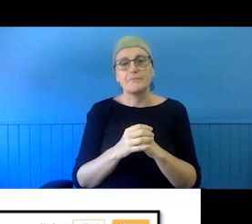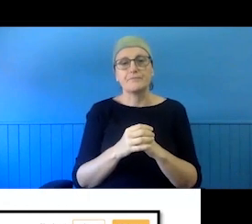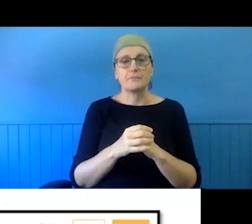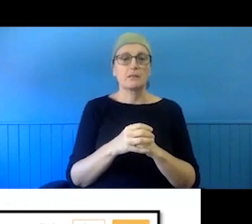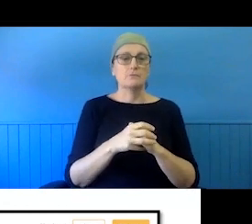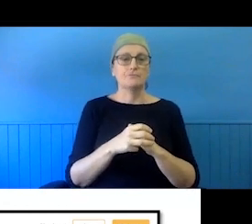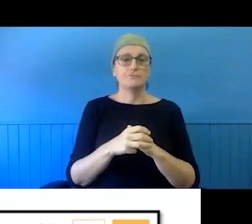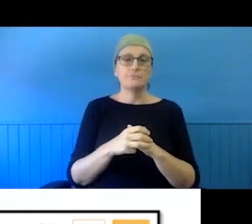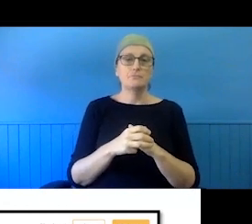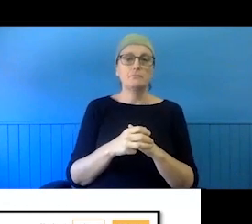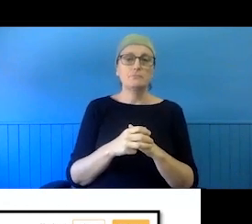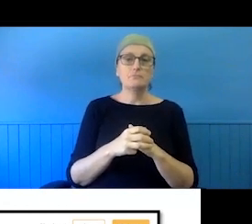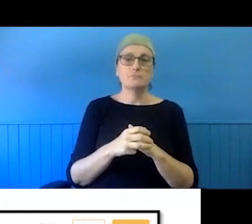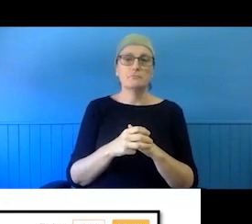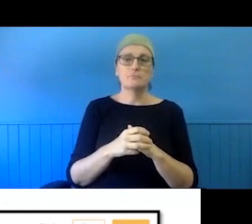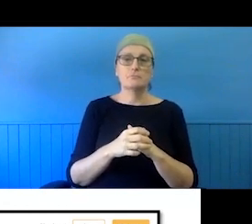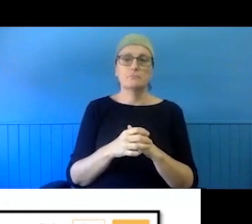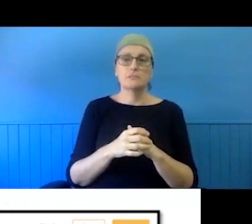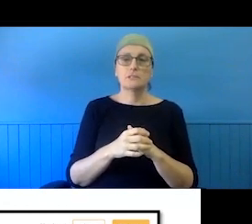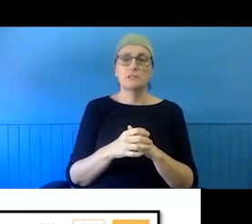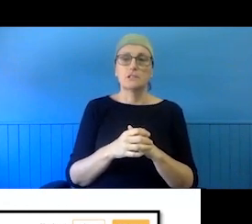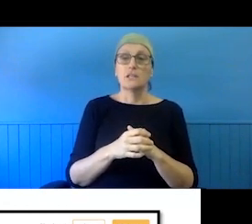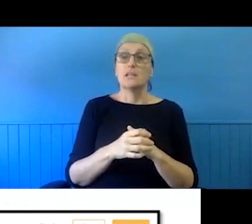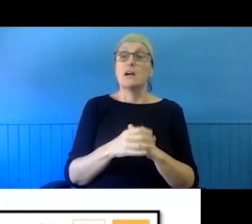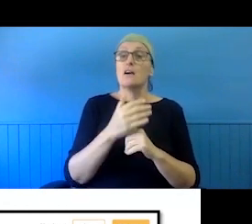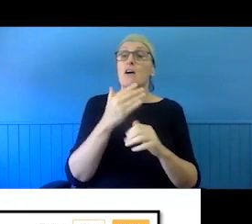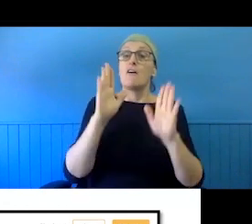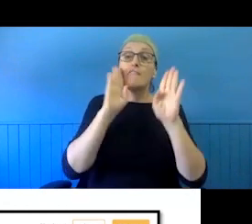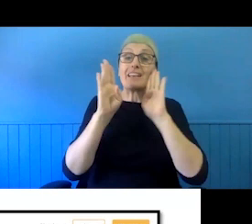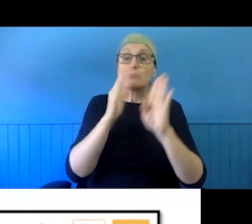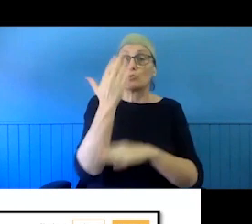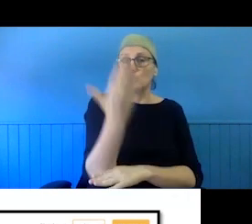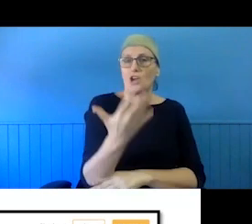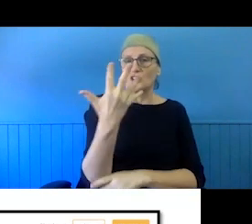individuals, Facebook charges a 5% fee. Non-profits get 100%. So it's